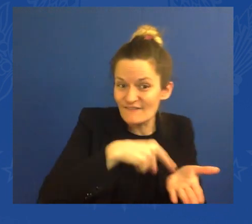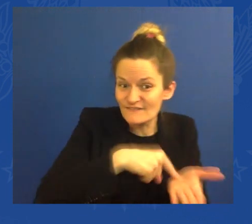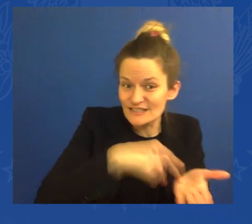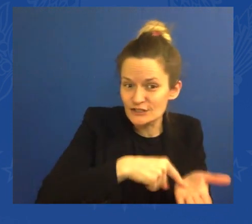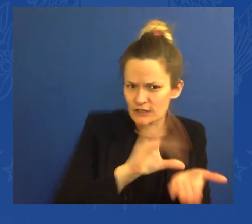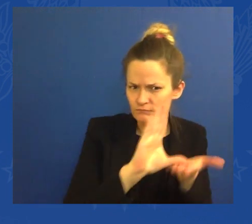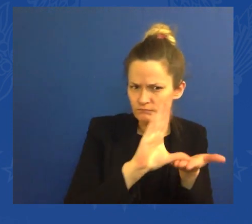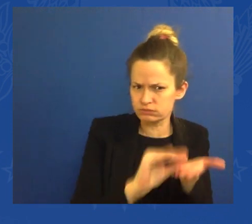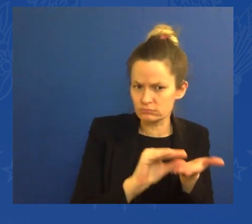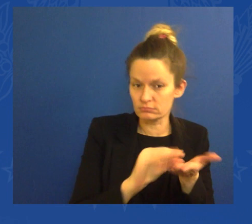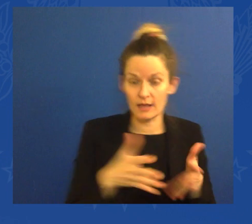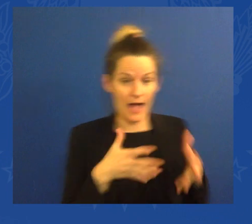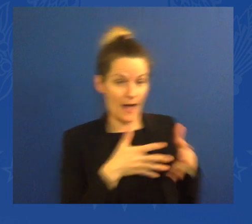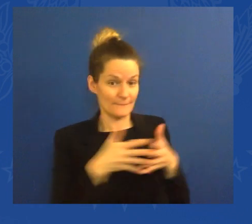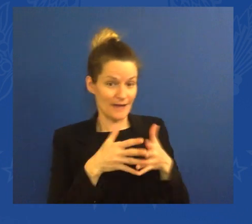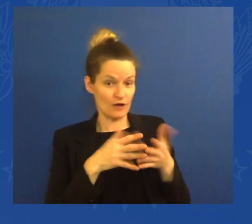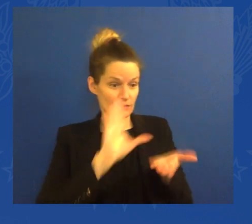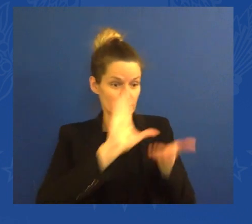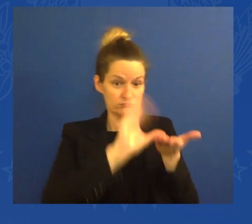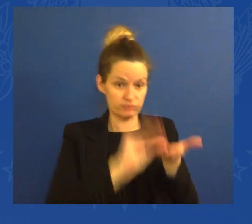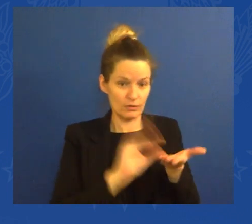we're lowering the deficit. No one has ever done that.